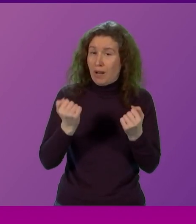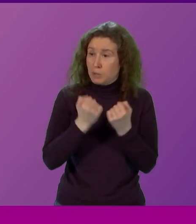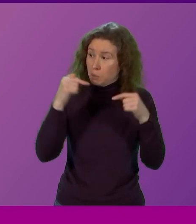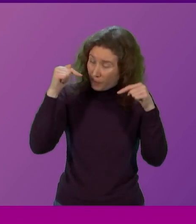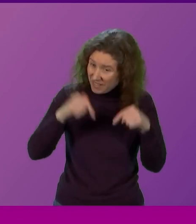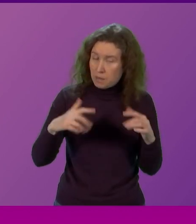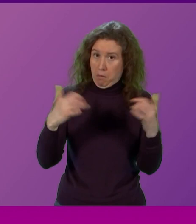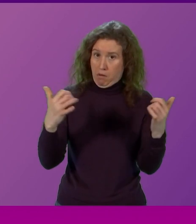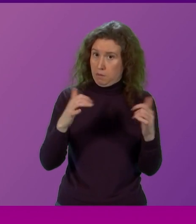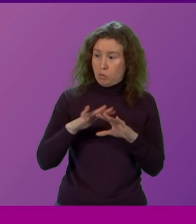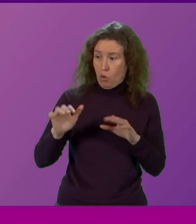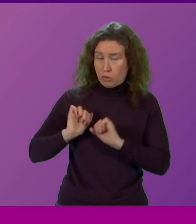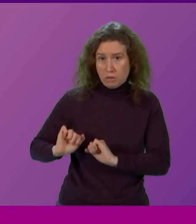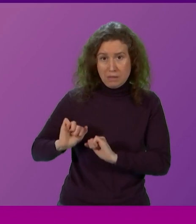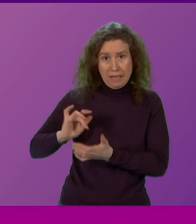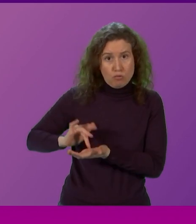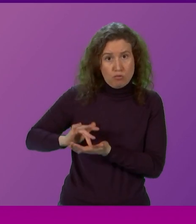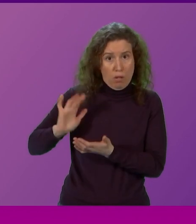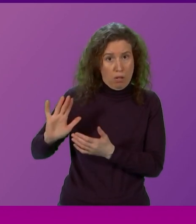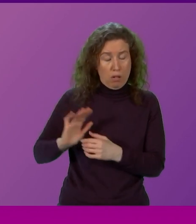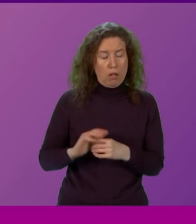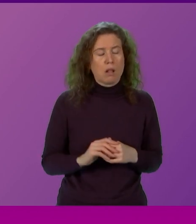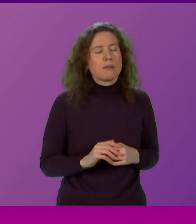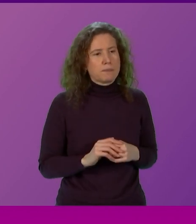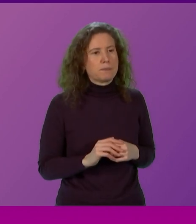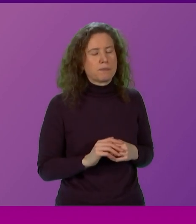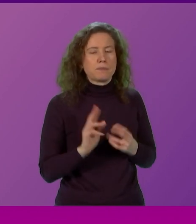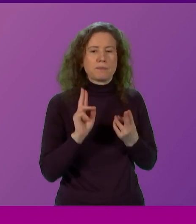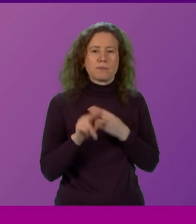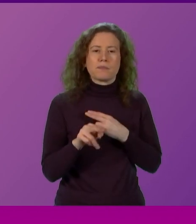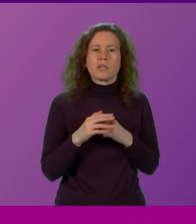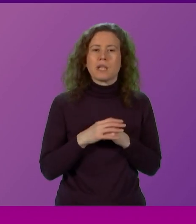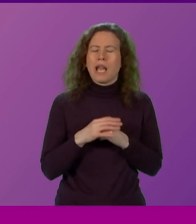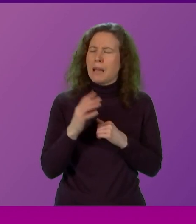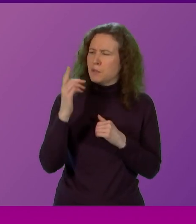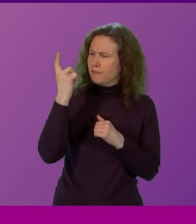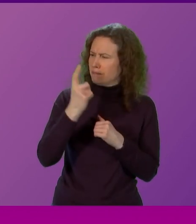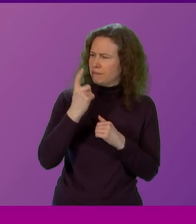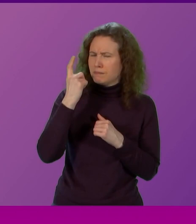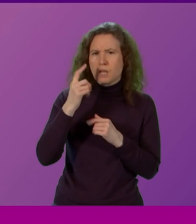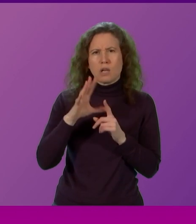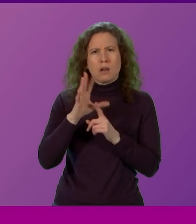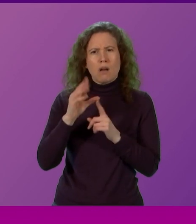I am bemused that Conservative members seem to think that it is not appropriate for the